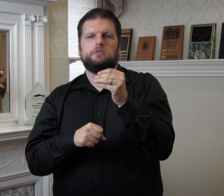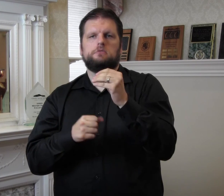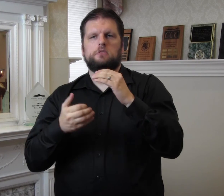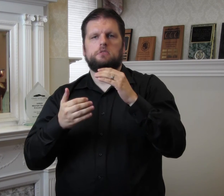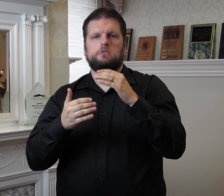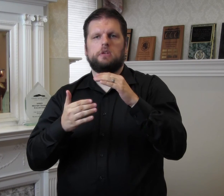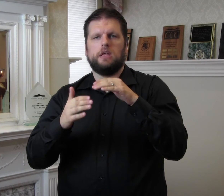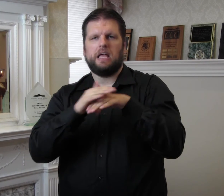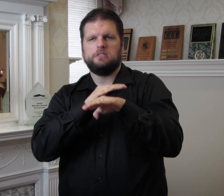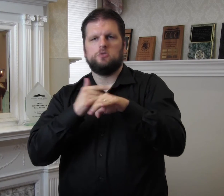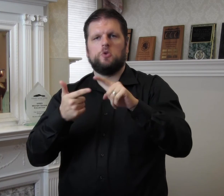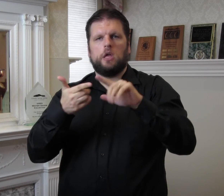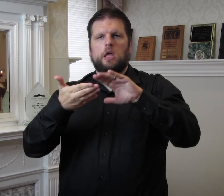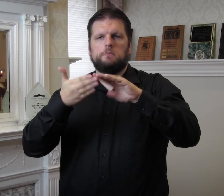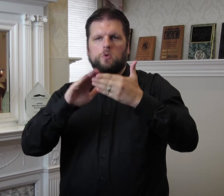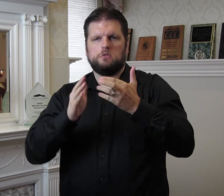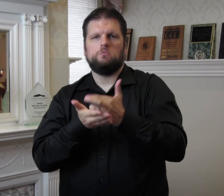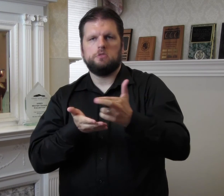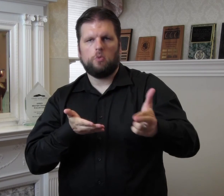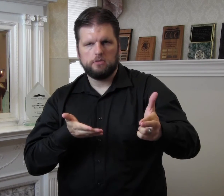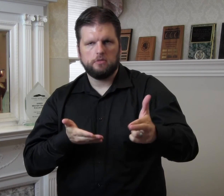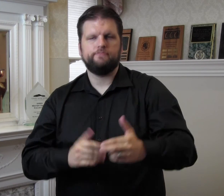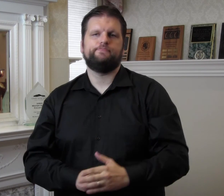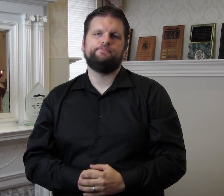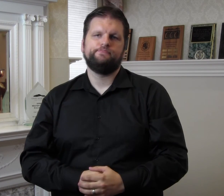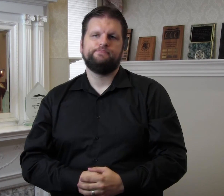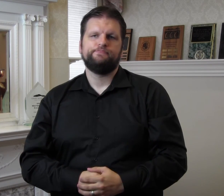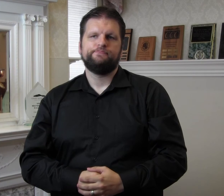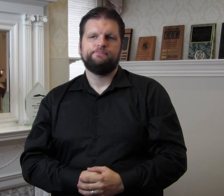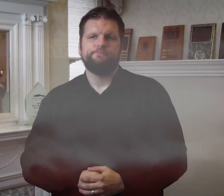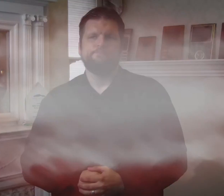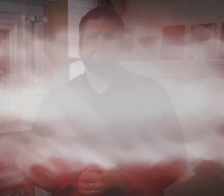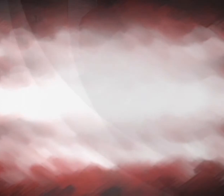gain employment and access community resources.